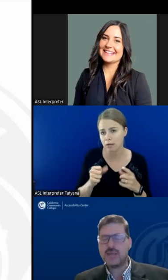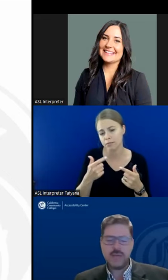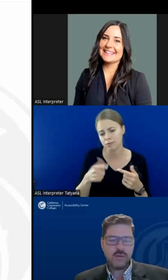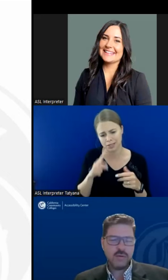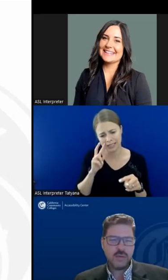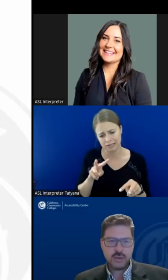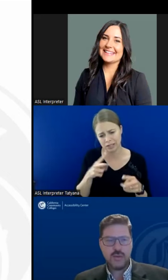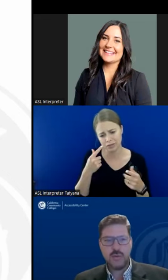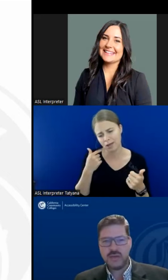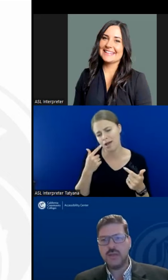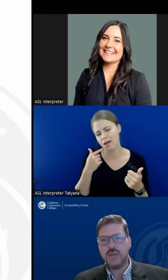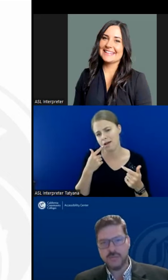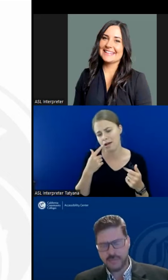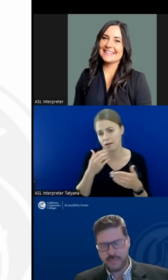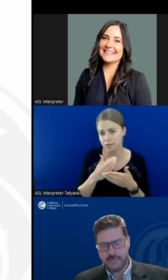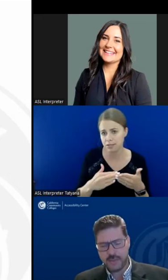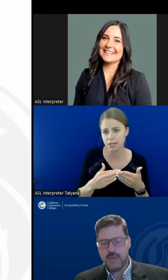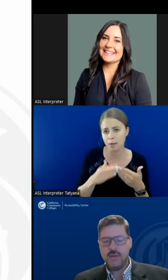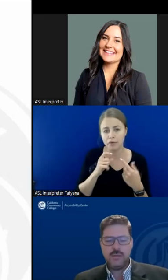And some of them actually were exclusive.